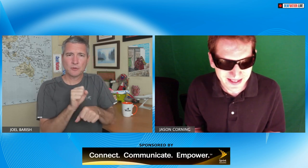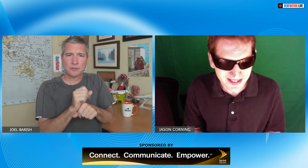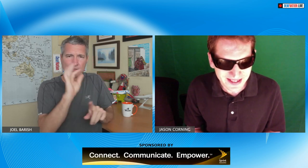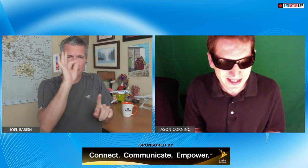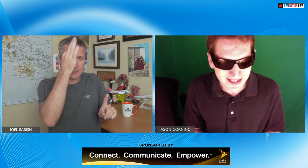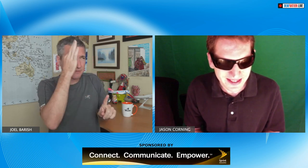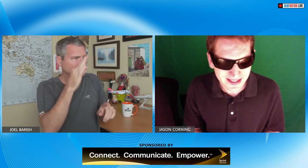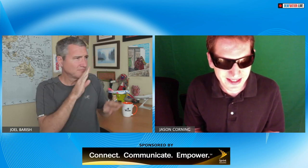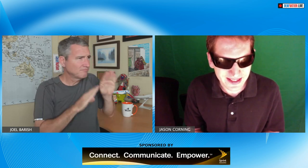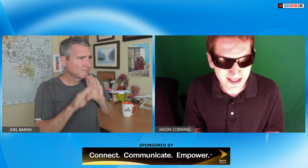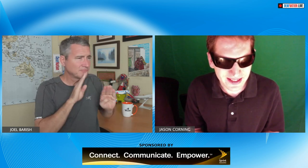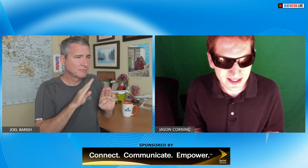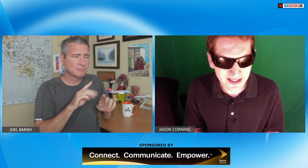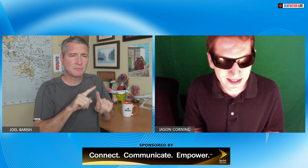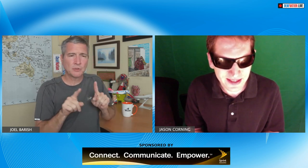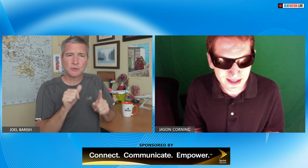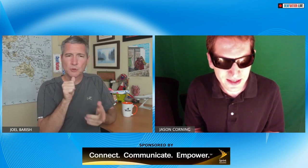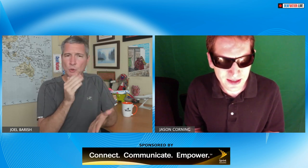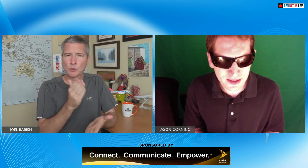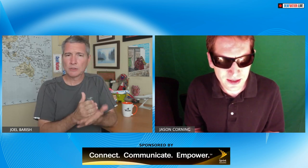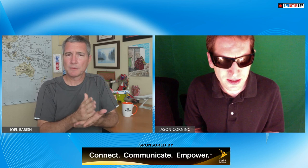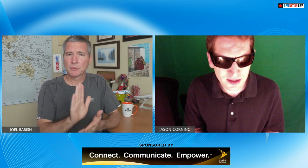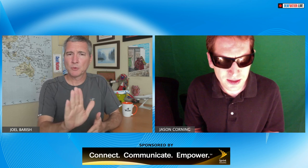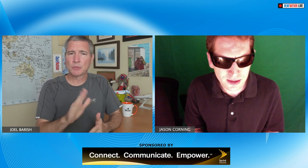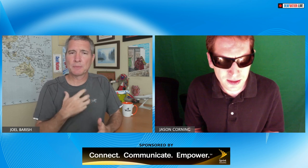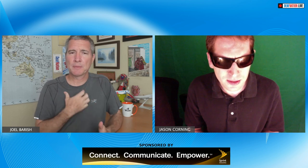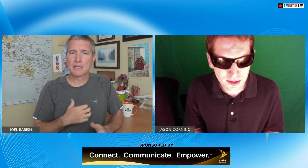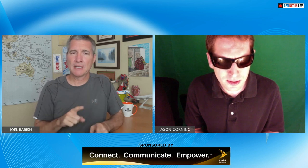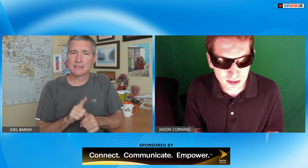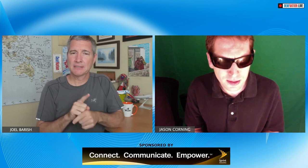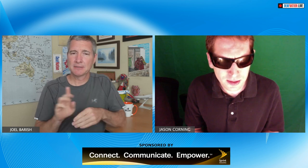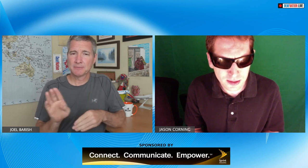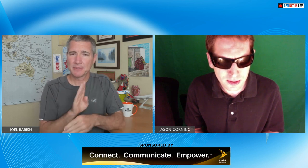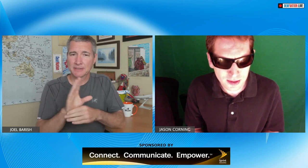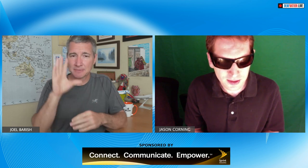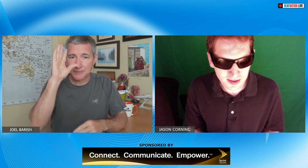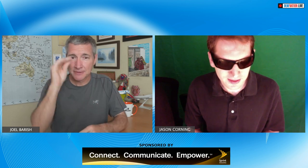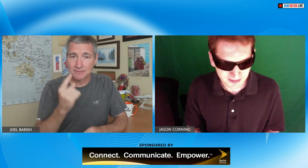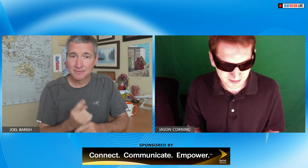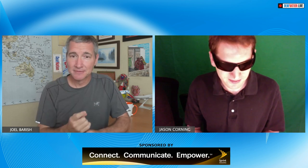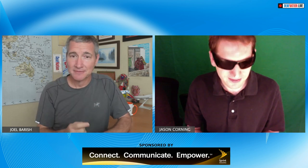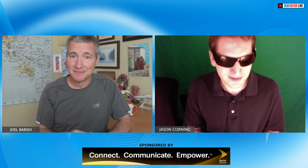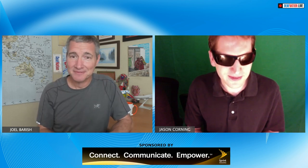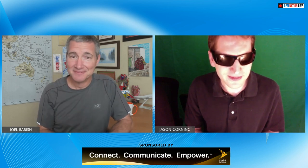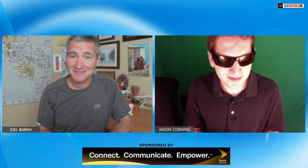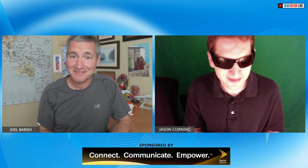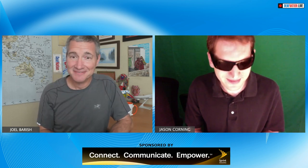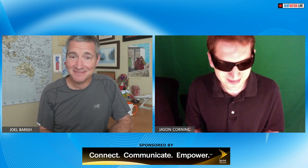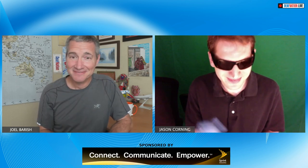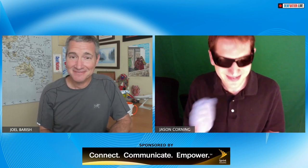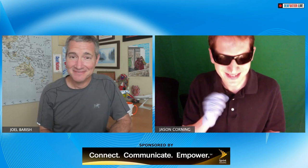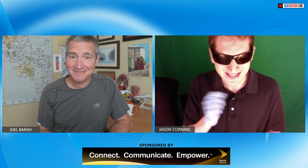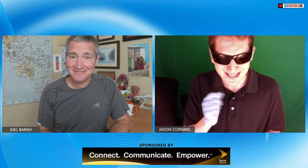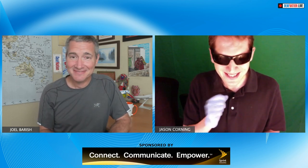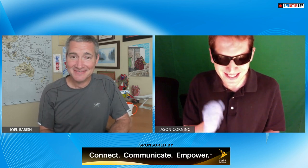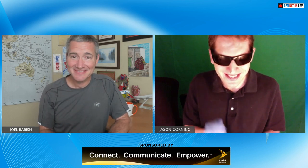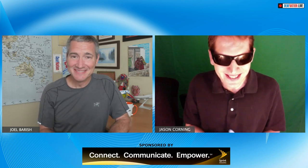feels your frustrations while working a federal job. Explain how the app works. yes